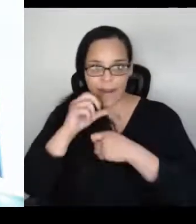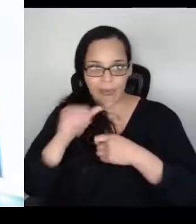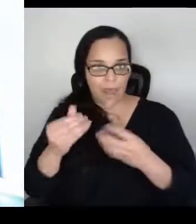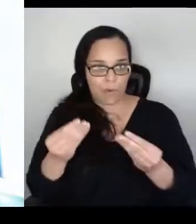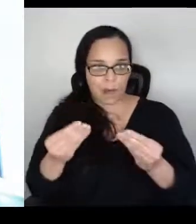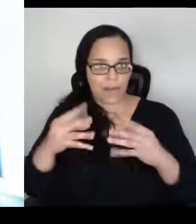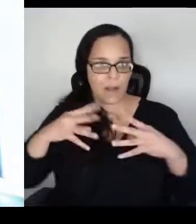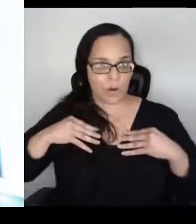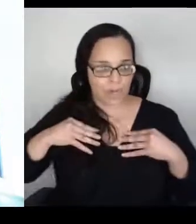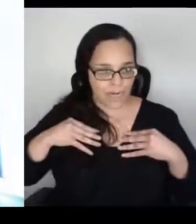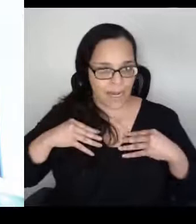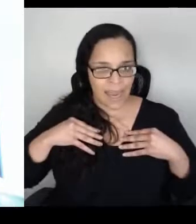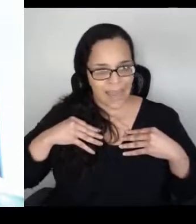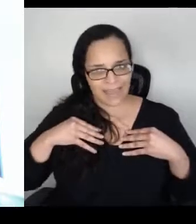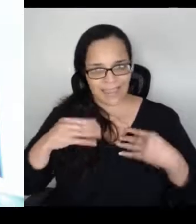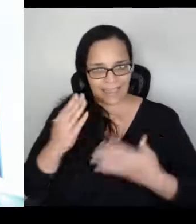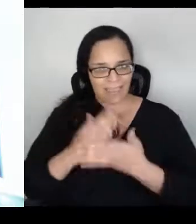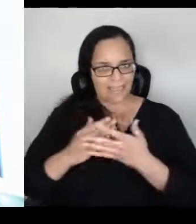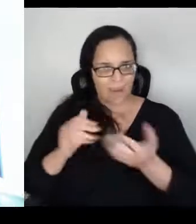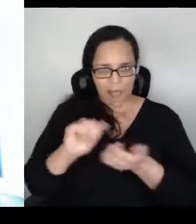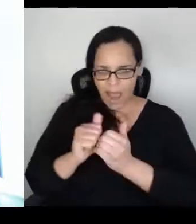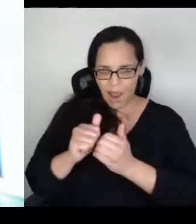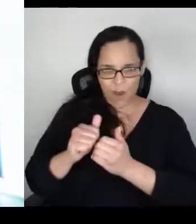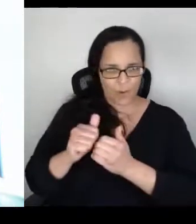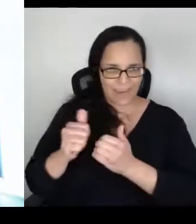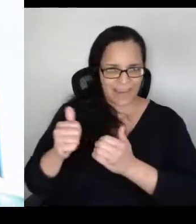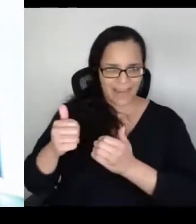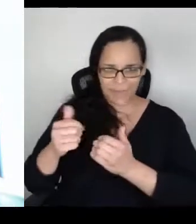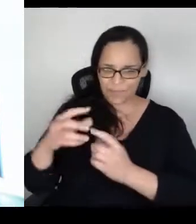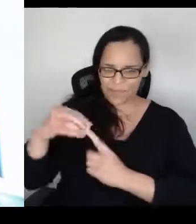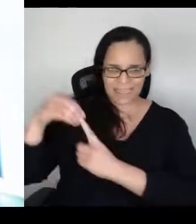And really defining the immigration laws